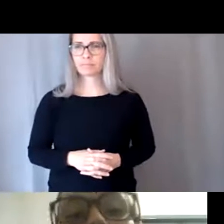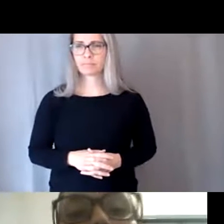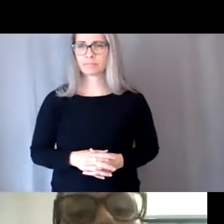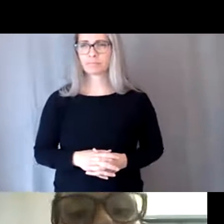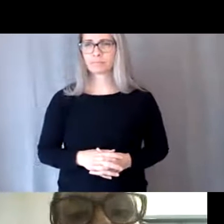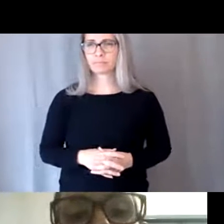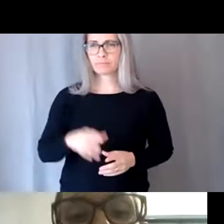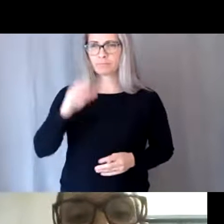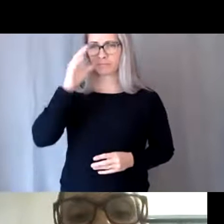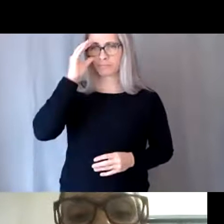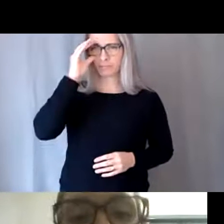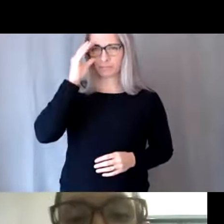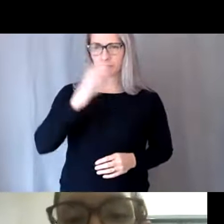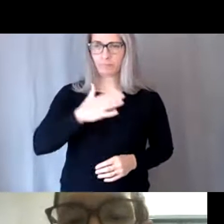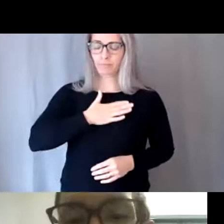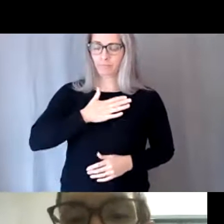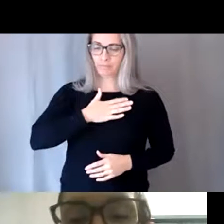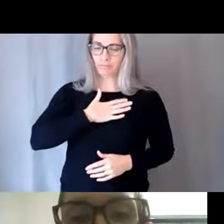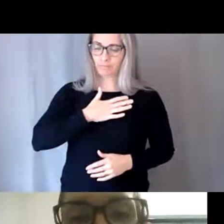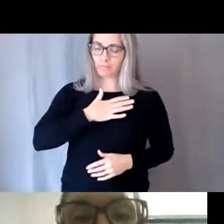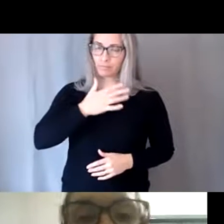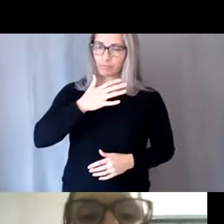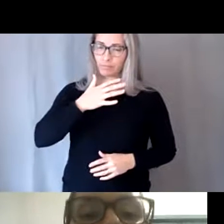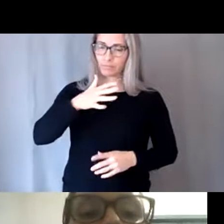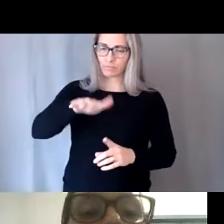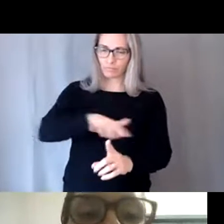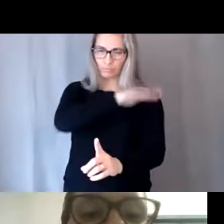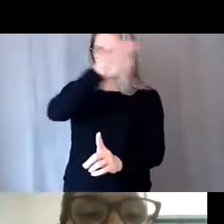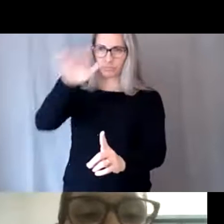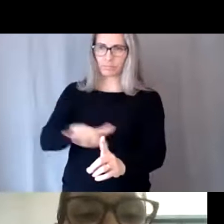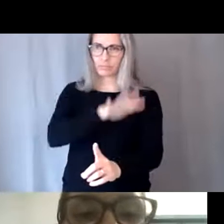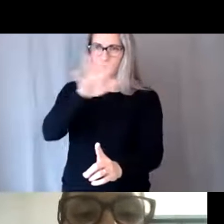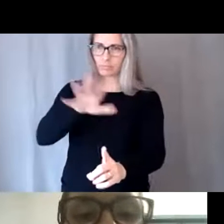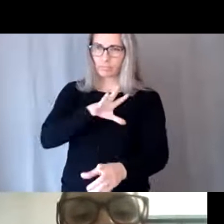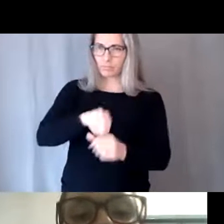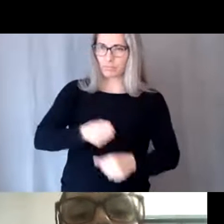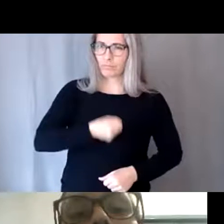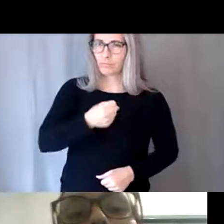from my ethnography interaction with health professionals and with